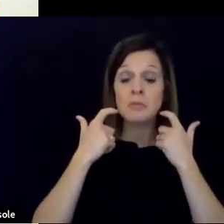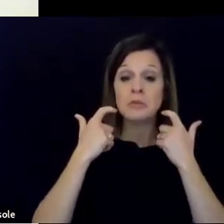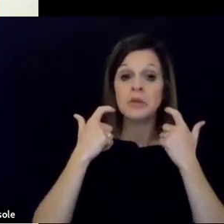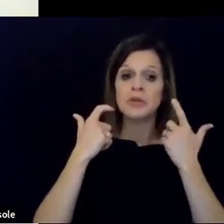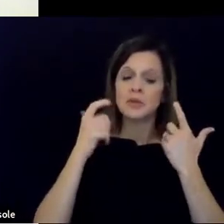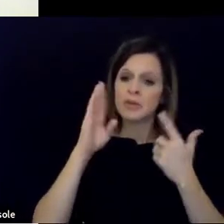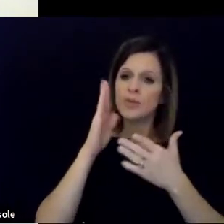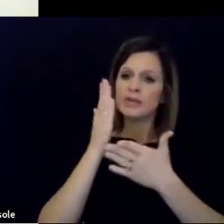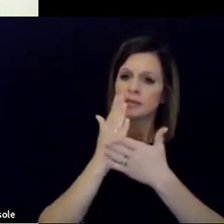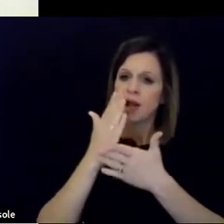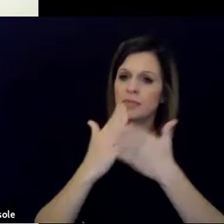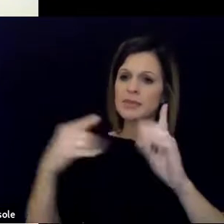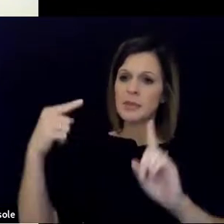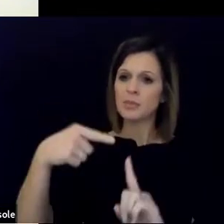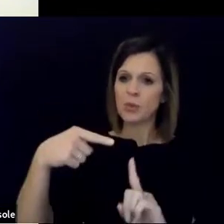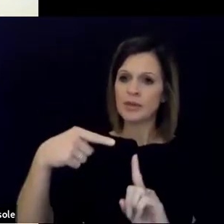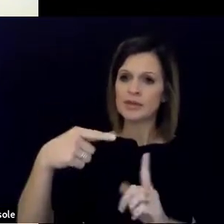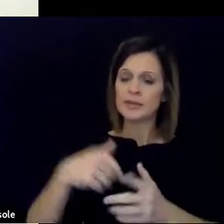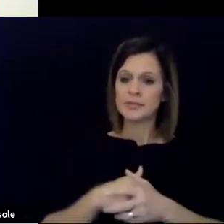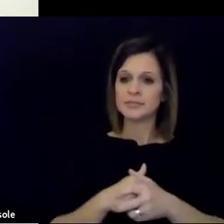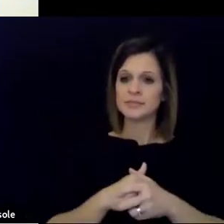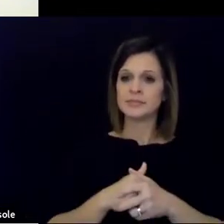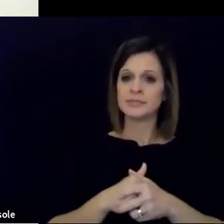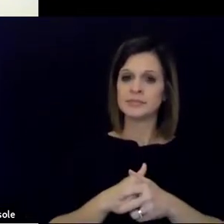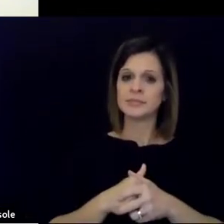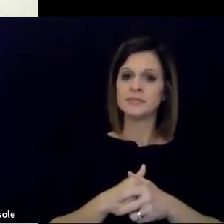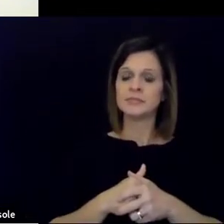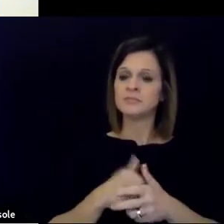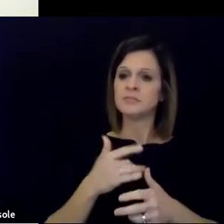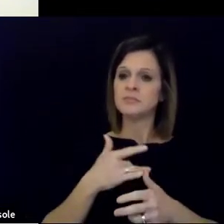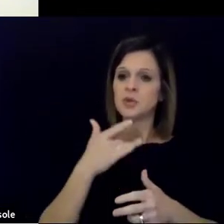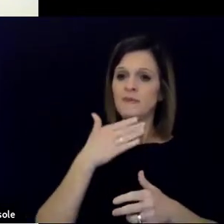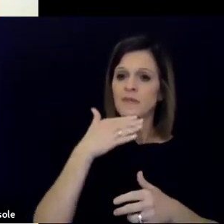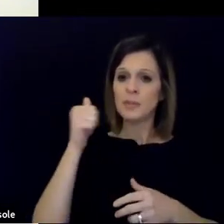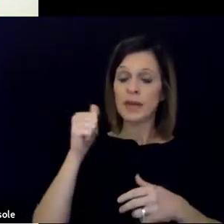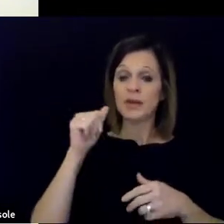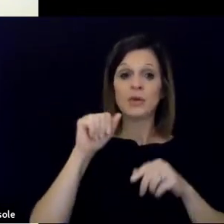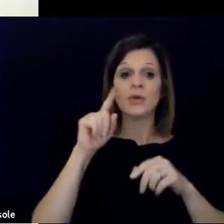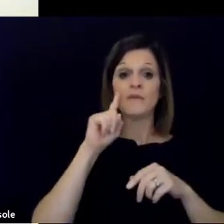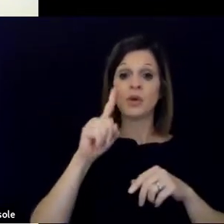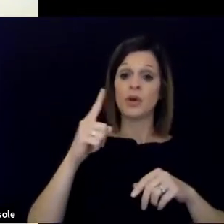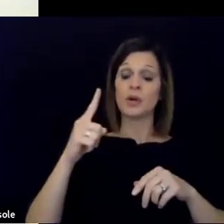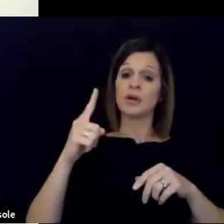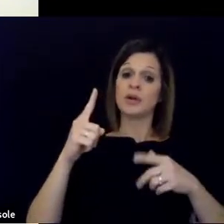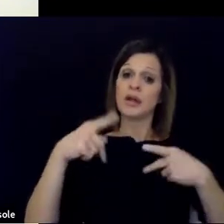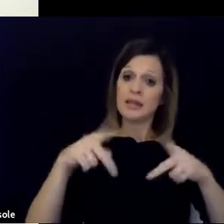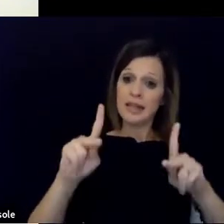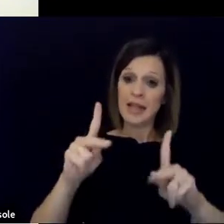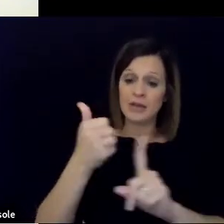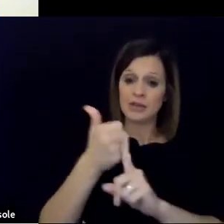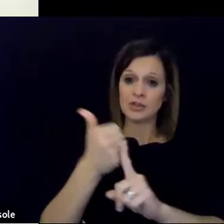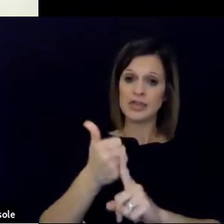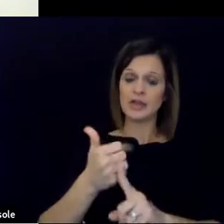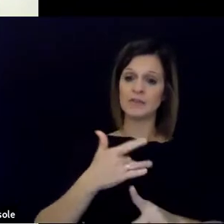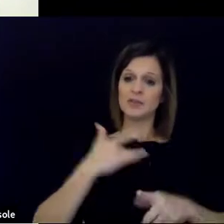it will come back and you'll feel better for having allowed yourself to feel the despair that you feel at that moment.